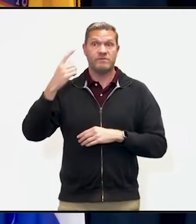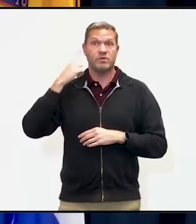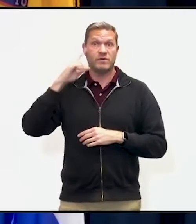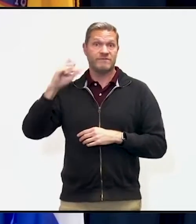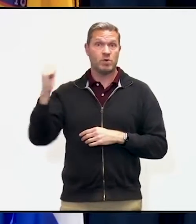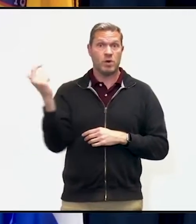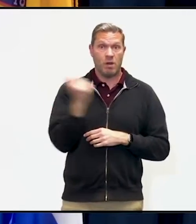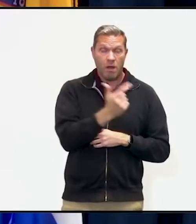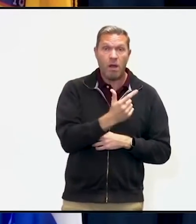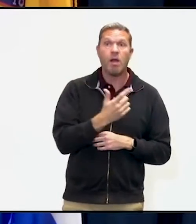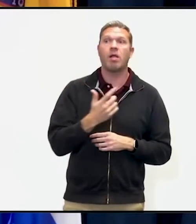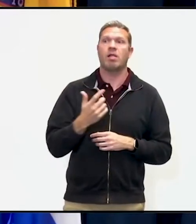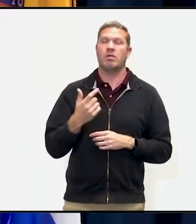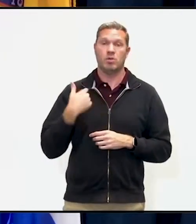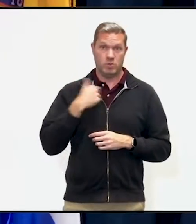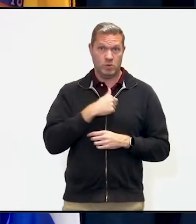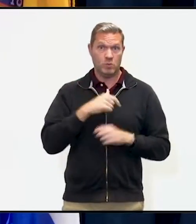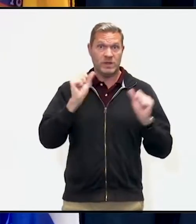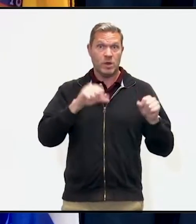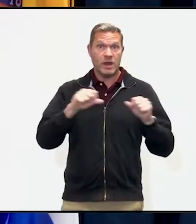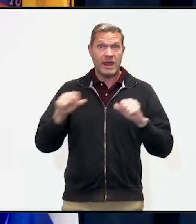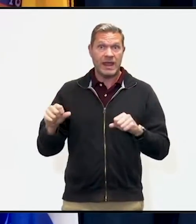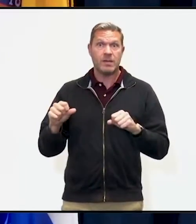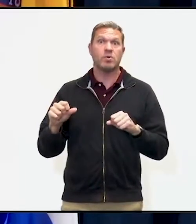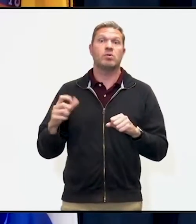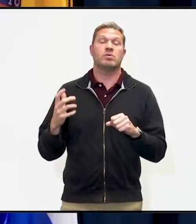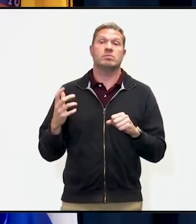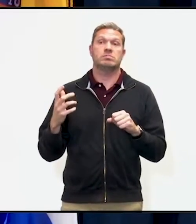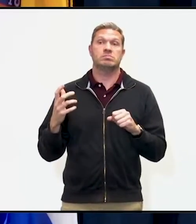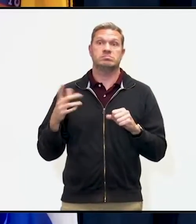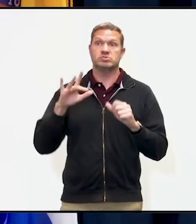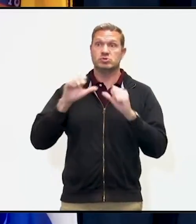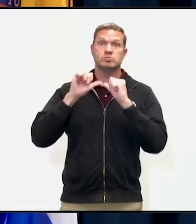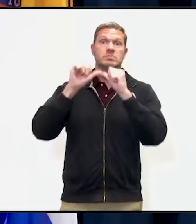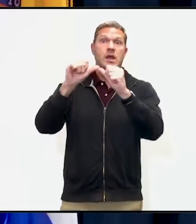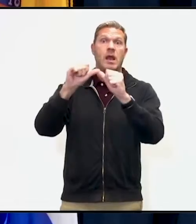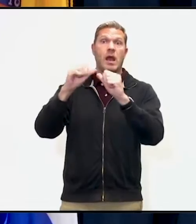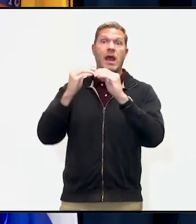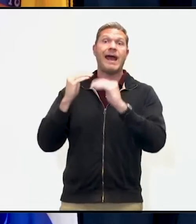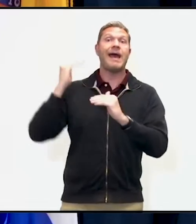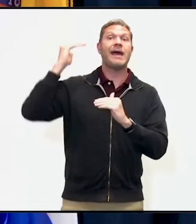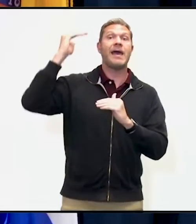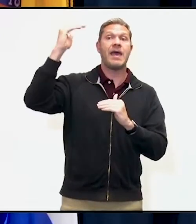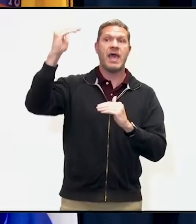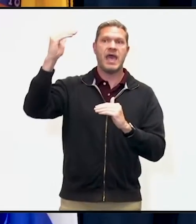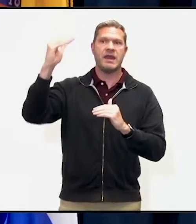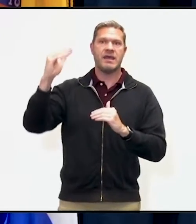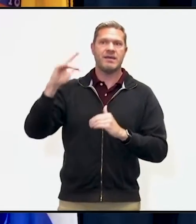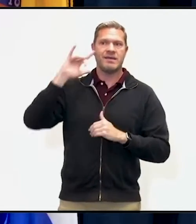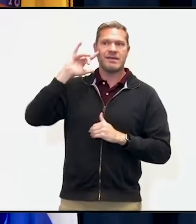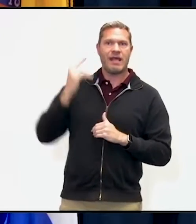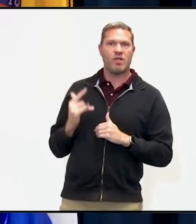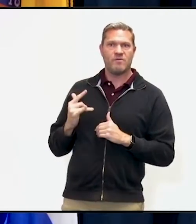We are, we're able to move ahead to that category, ahead of the state of California and the rest of the county.